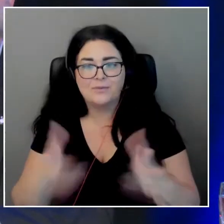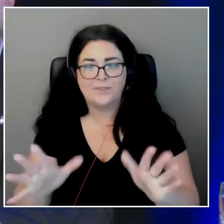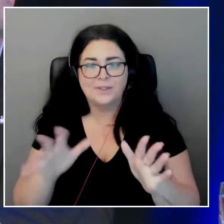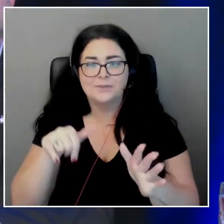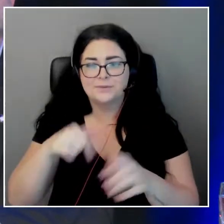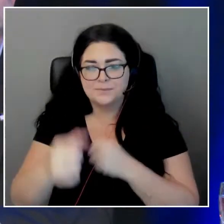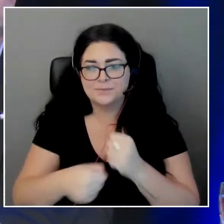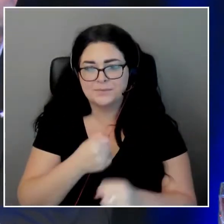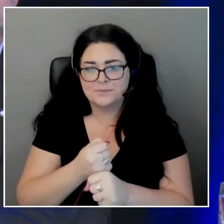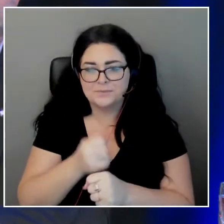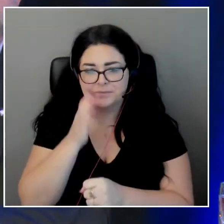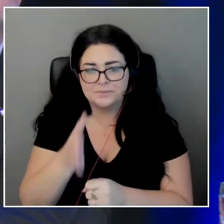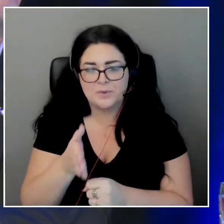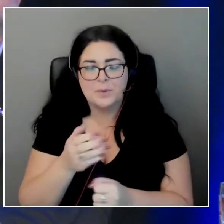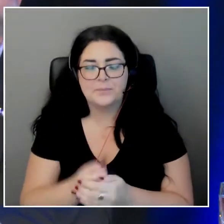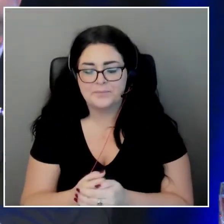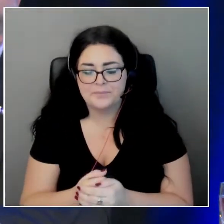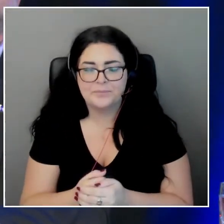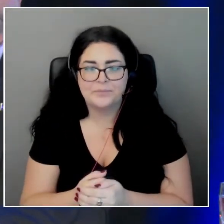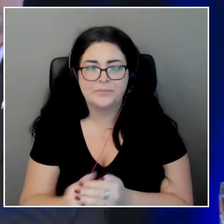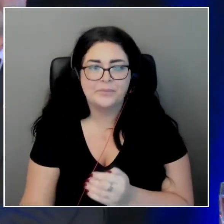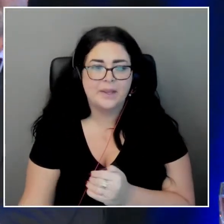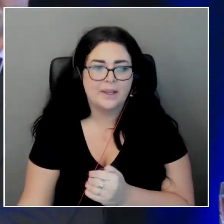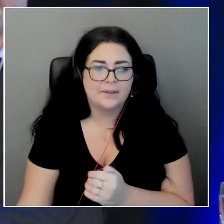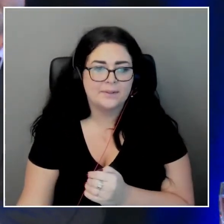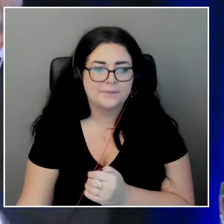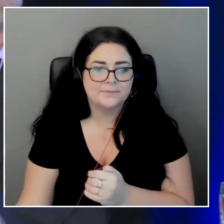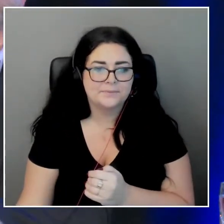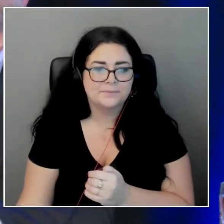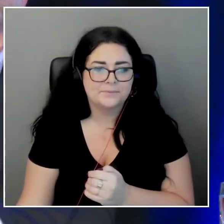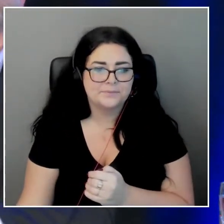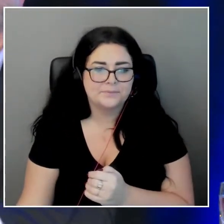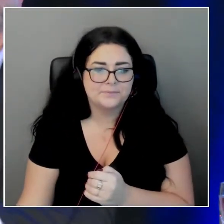Embedded in the philosophy of these projects is our commitment